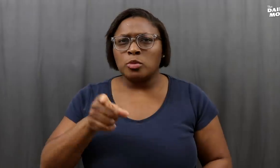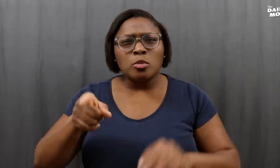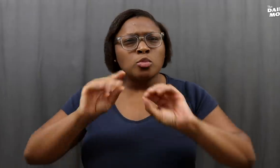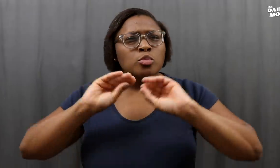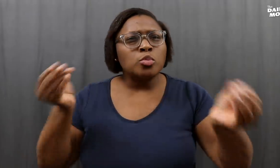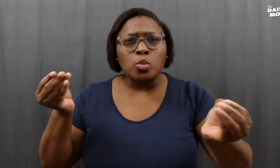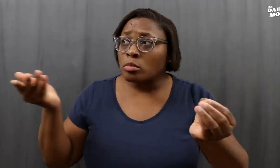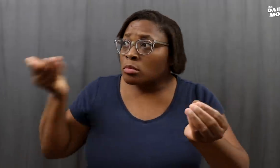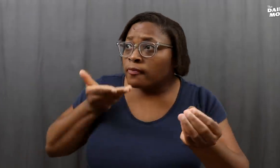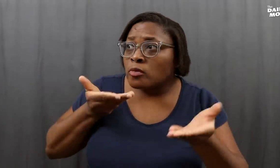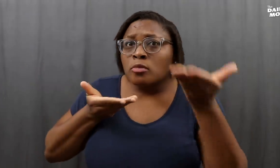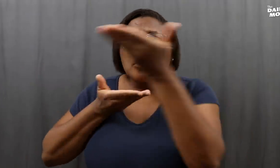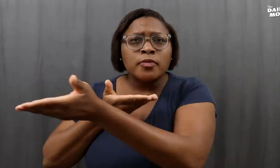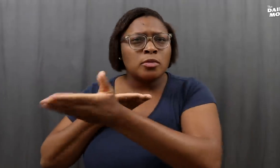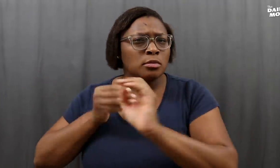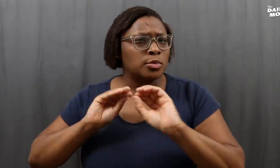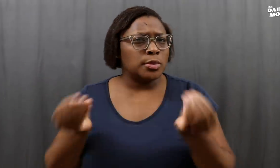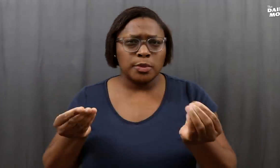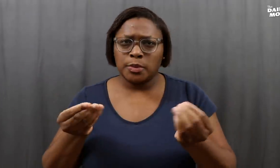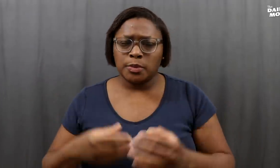that there was no quid-pro-quo offer.